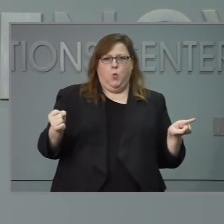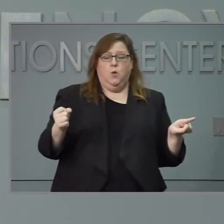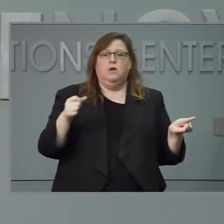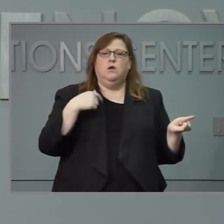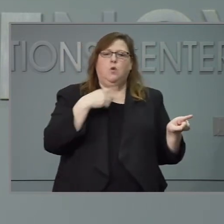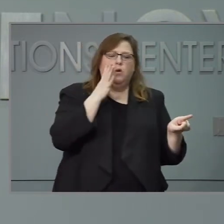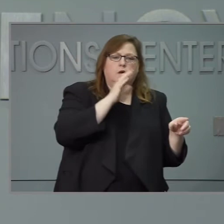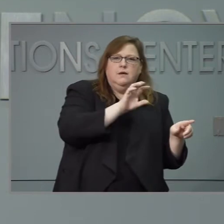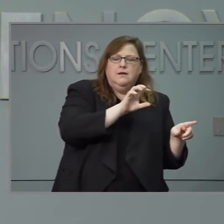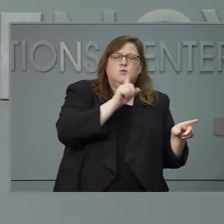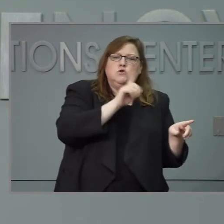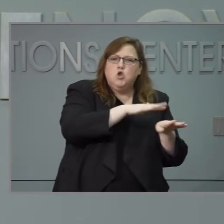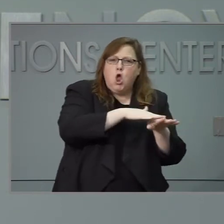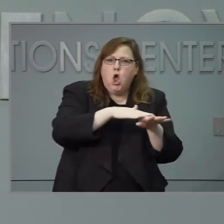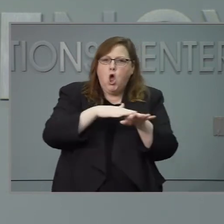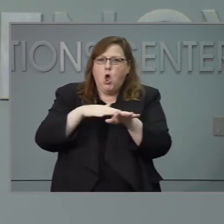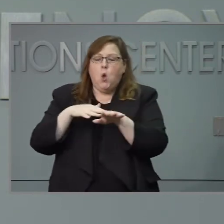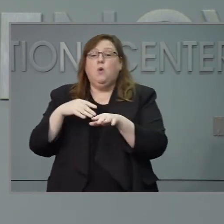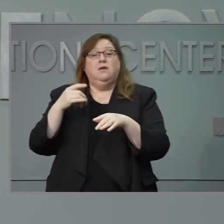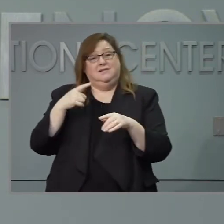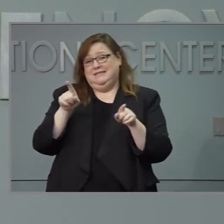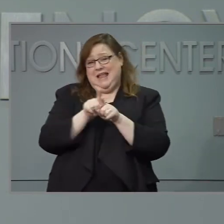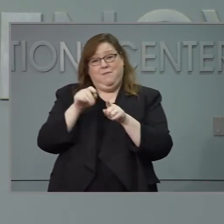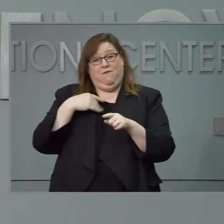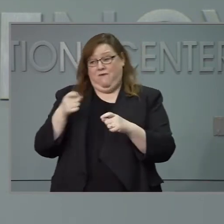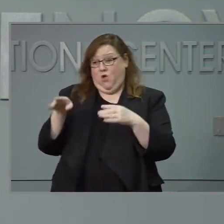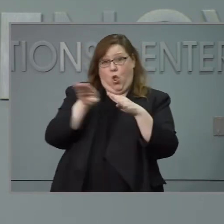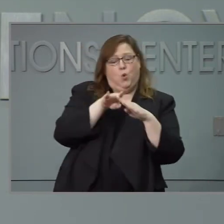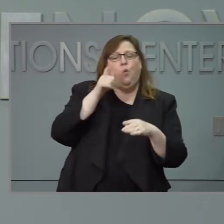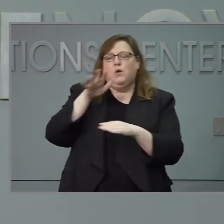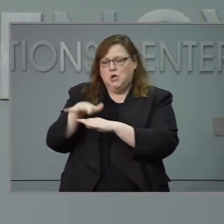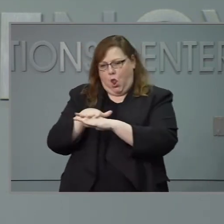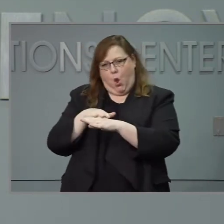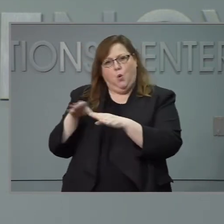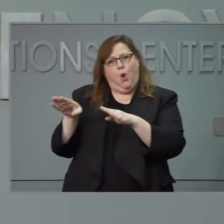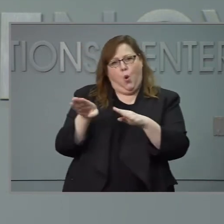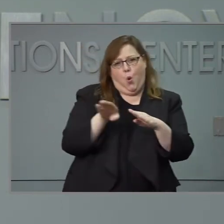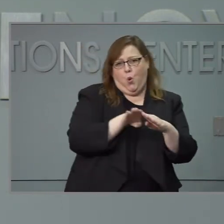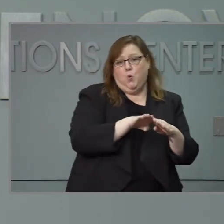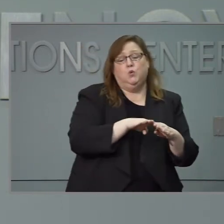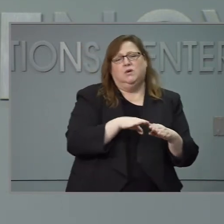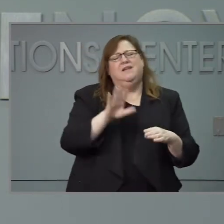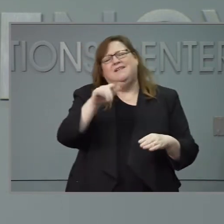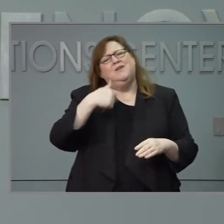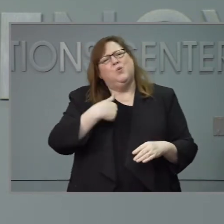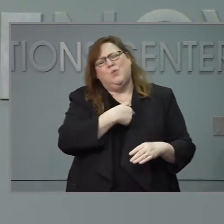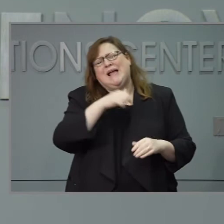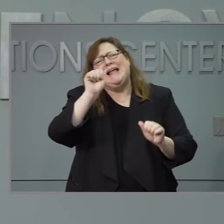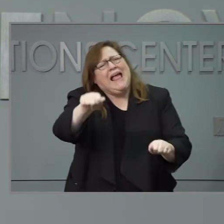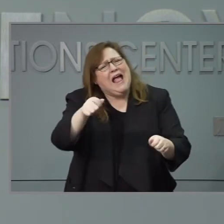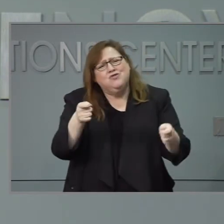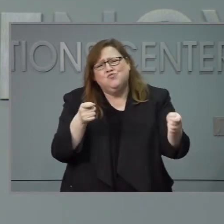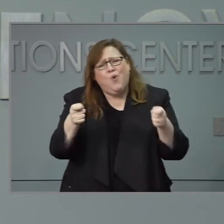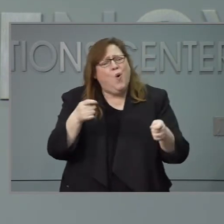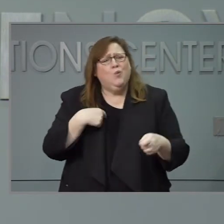¿CÓMO SE HACE PARA INI NIVEL LAR LA SITUACIÓN, PARA QUE ESTOS